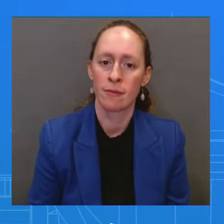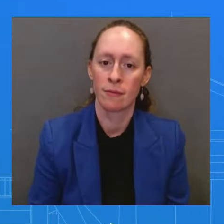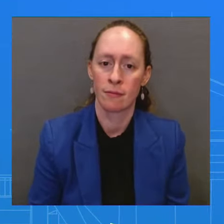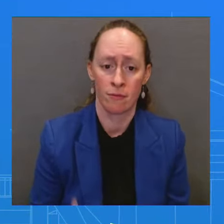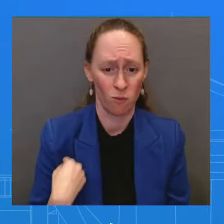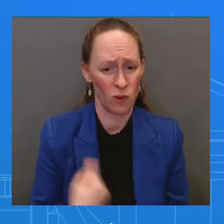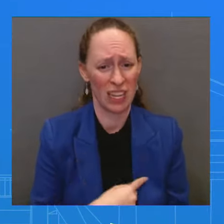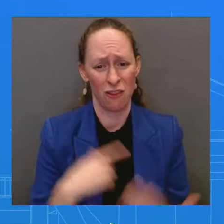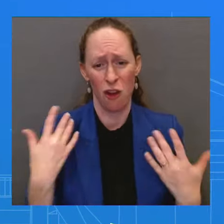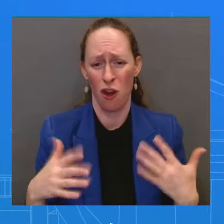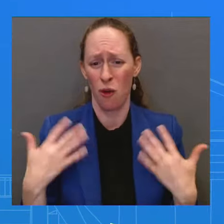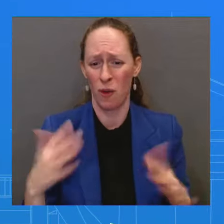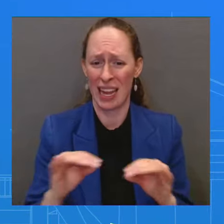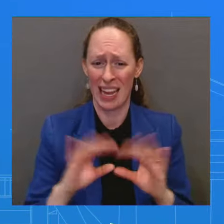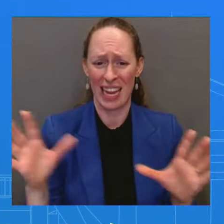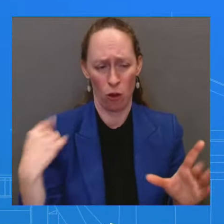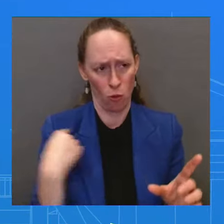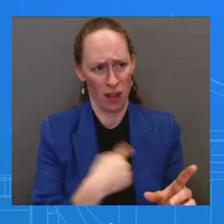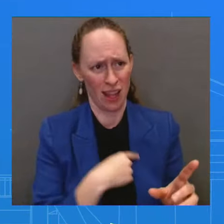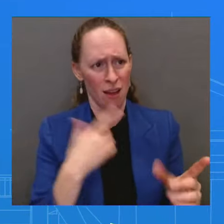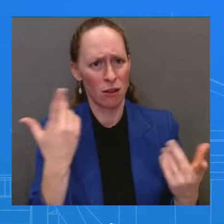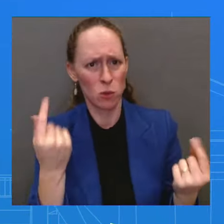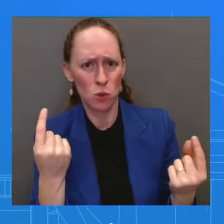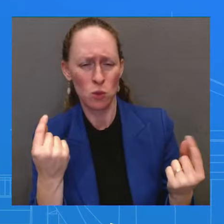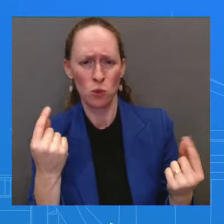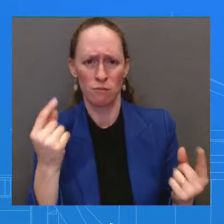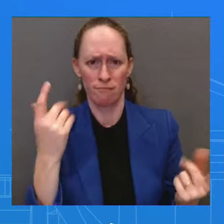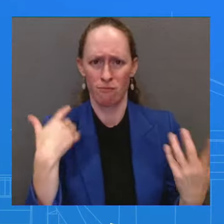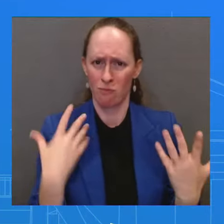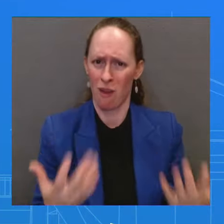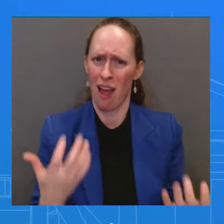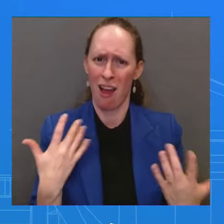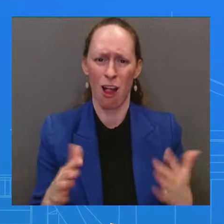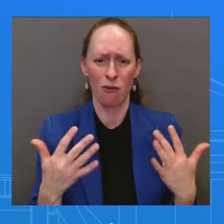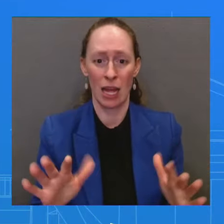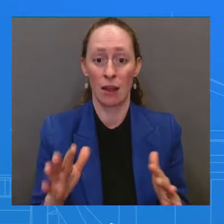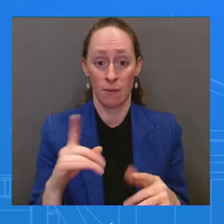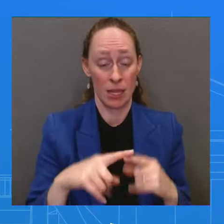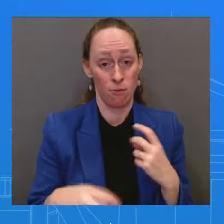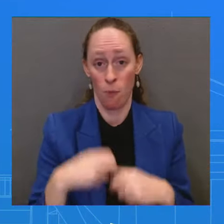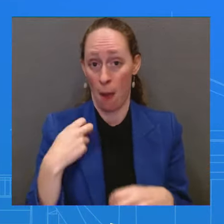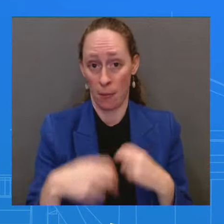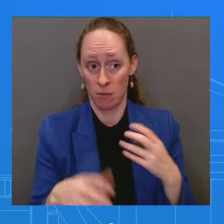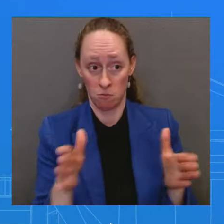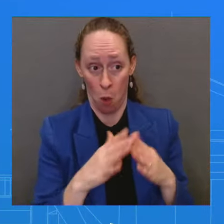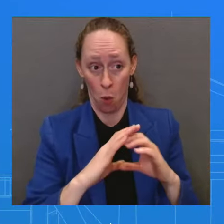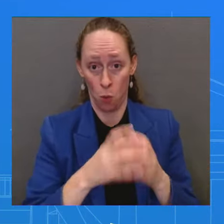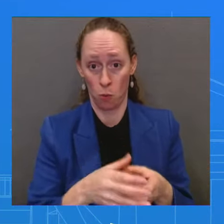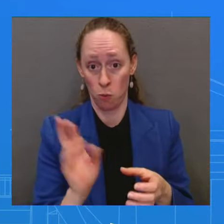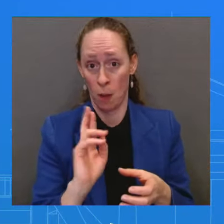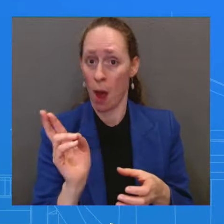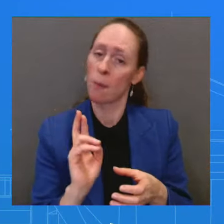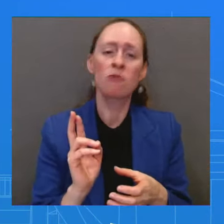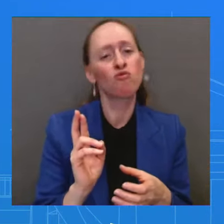And you have Republicans -- House Republicans who want to take away that funding, take away the work that the President has done. The Press: So, there is no red line